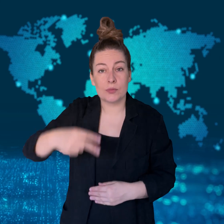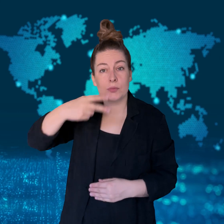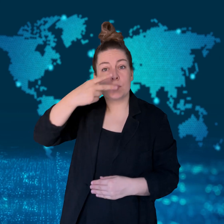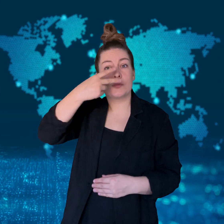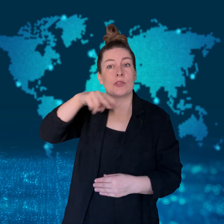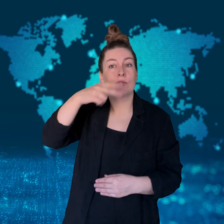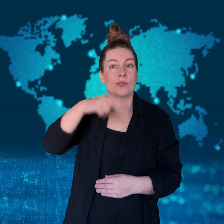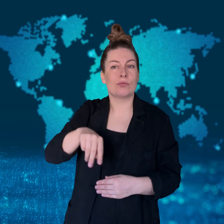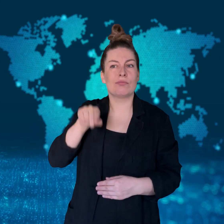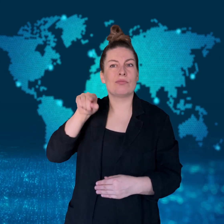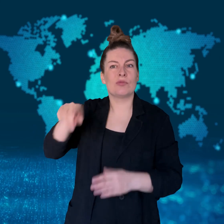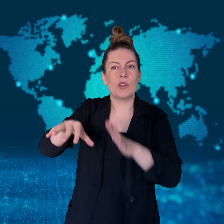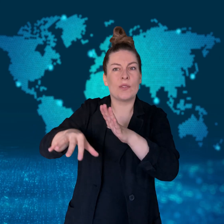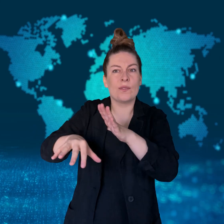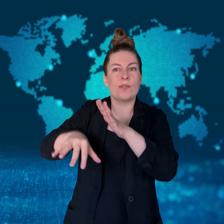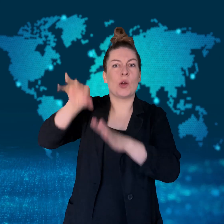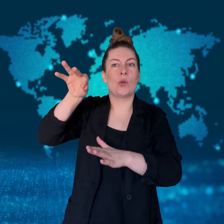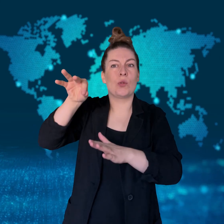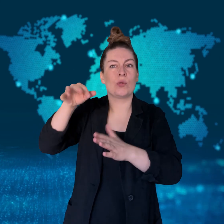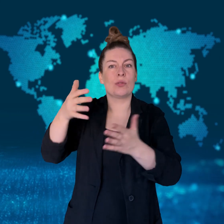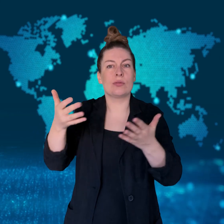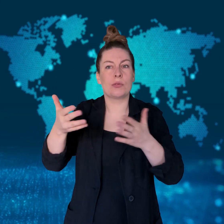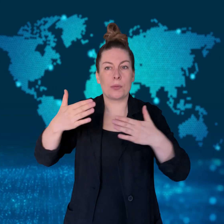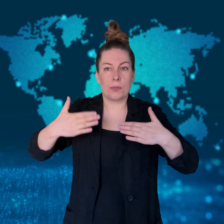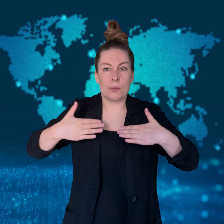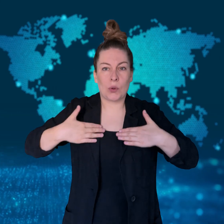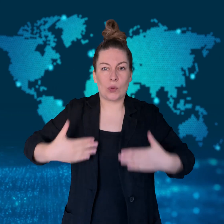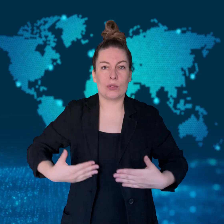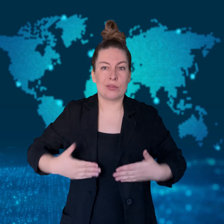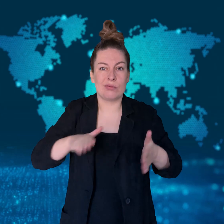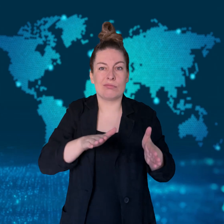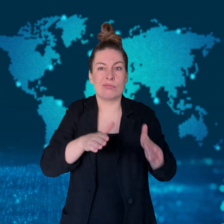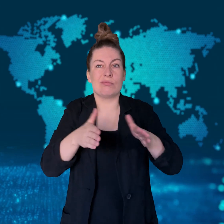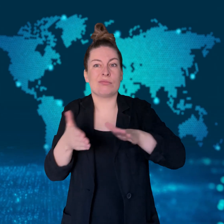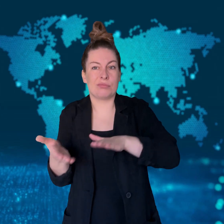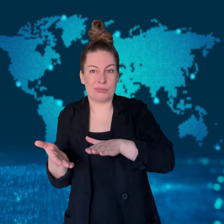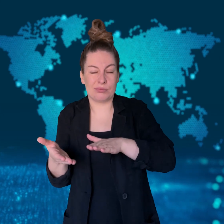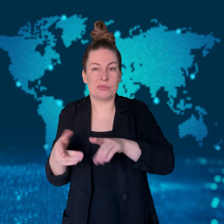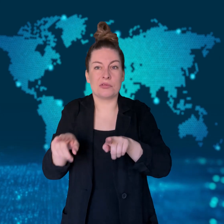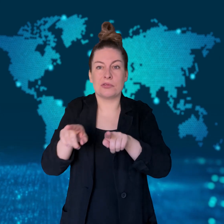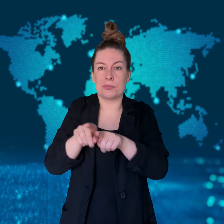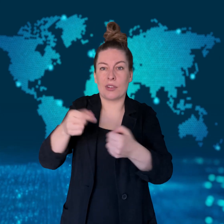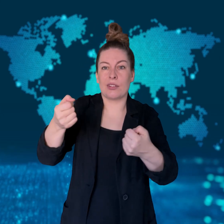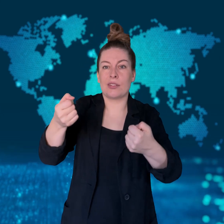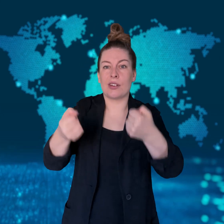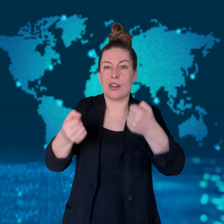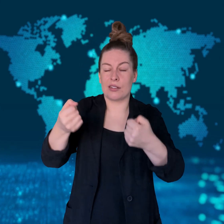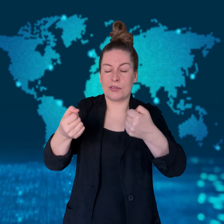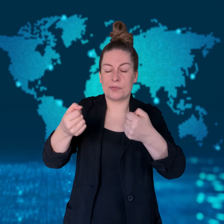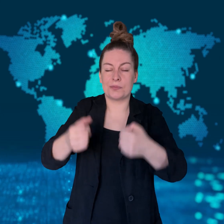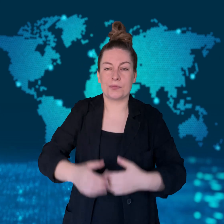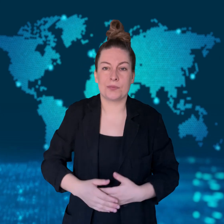Truck and bodies found